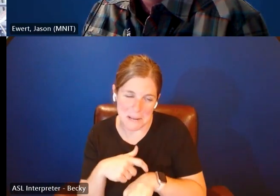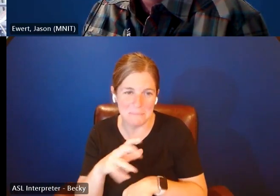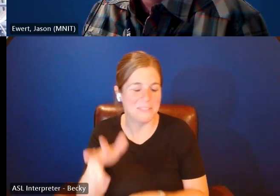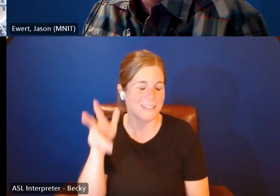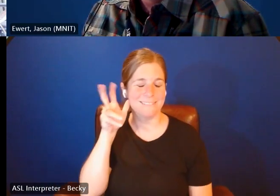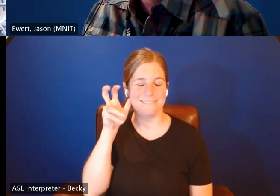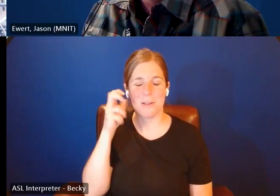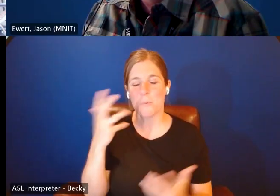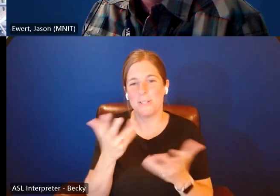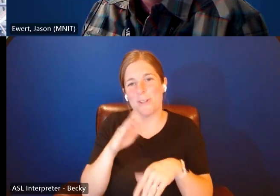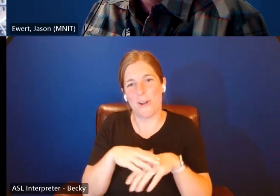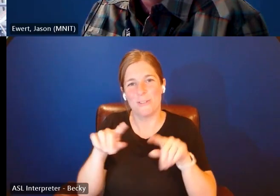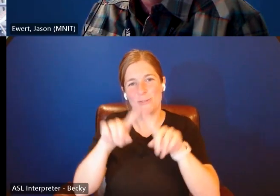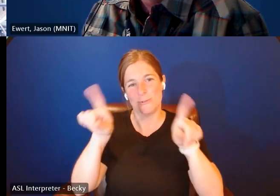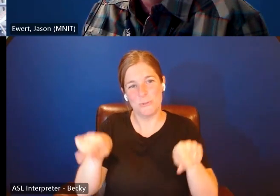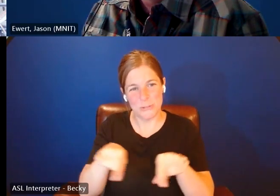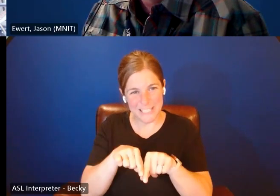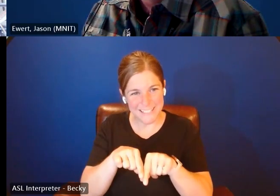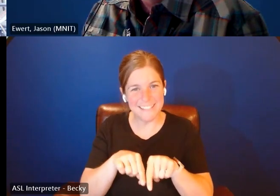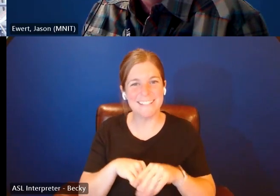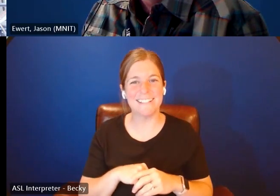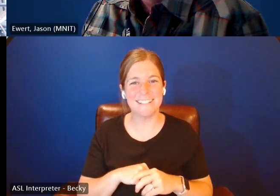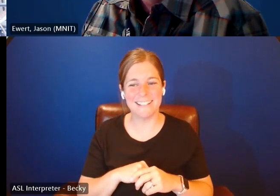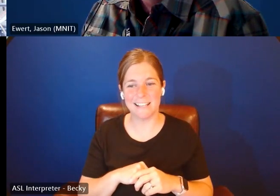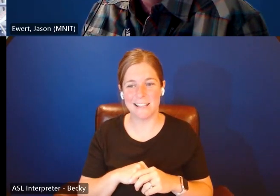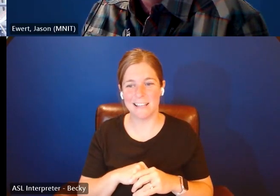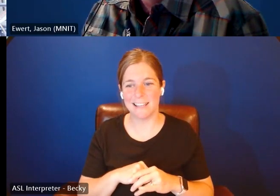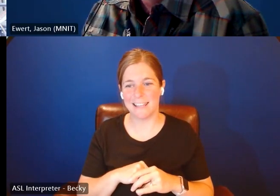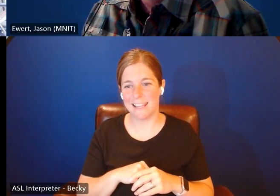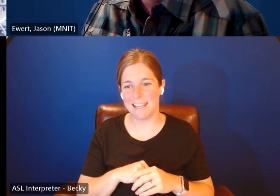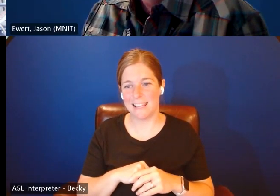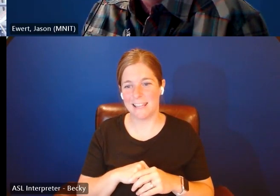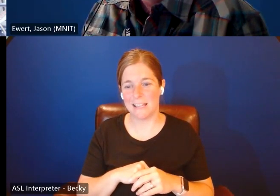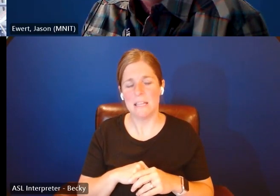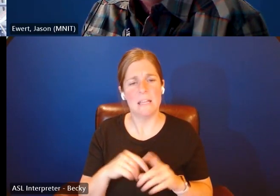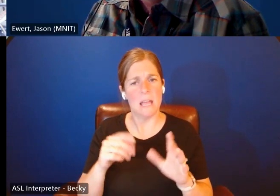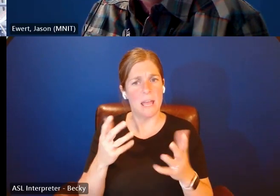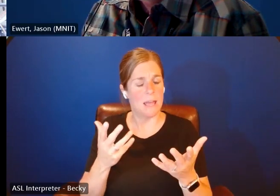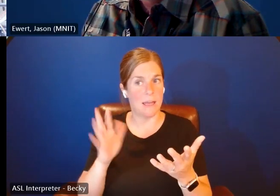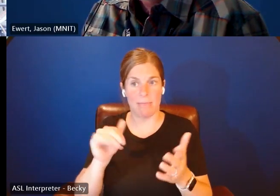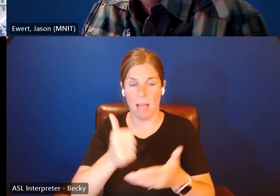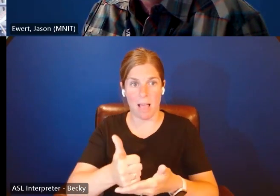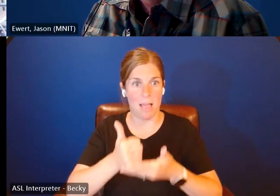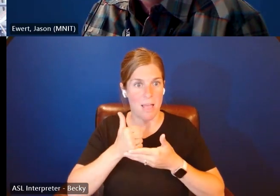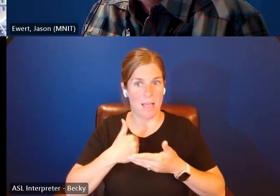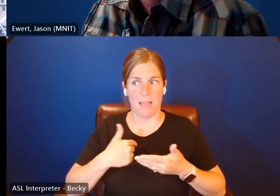And that has enabled me to do all kinds of things,